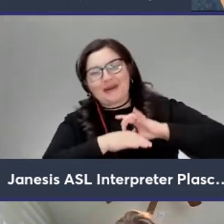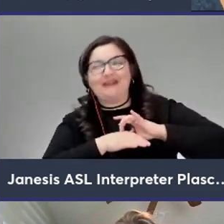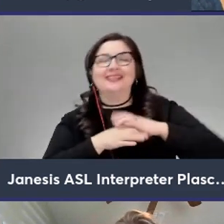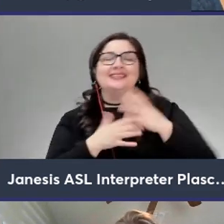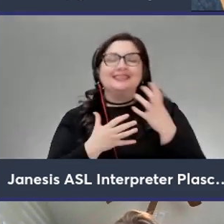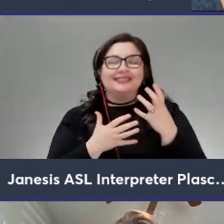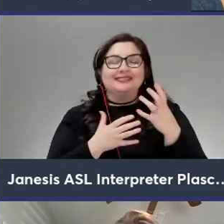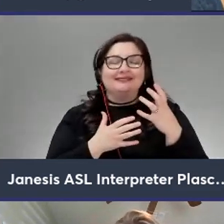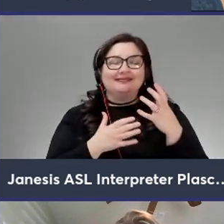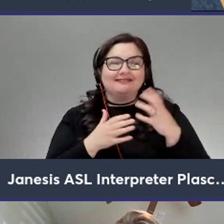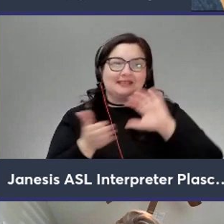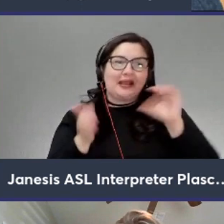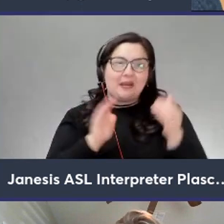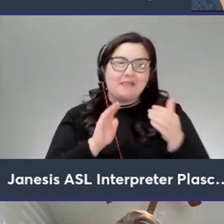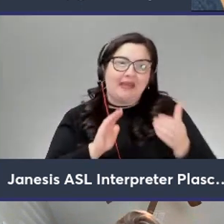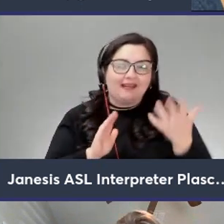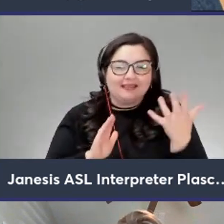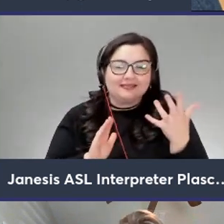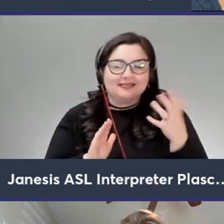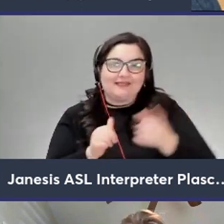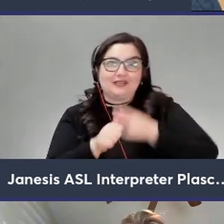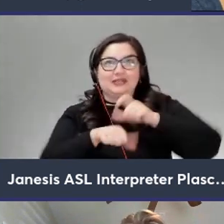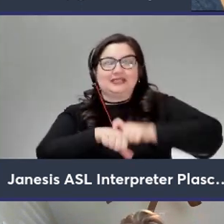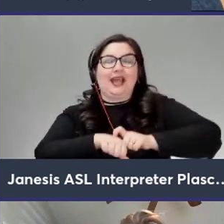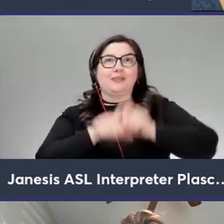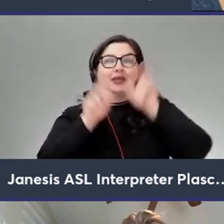So, yeah, at the moment, I'm gonna be showing you